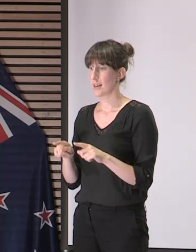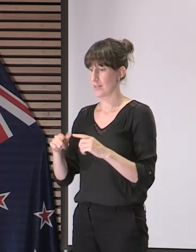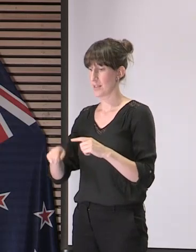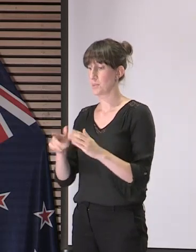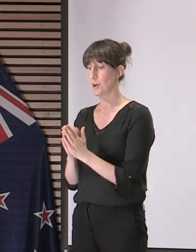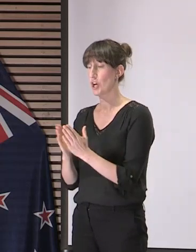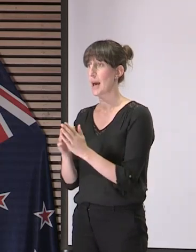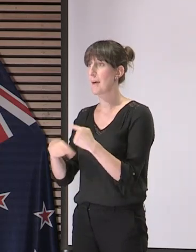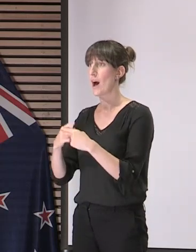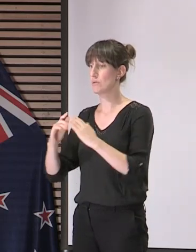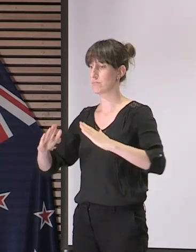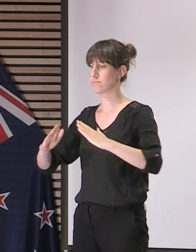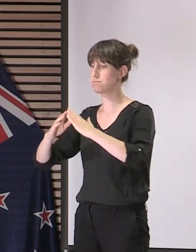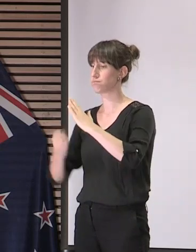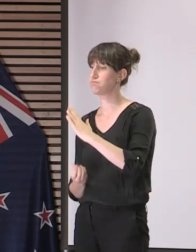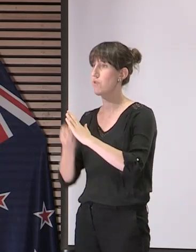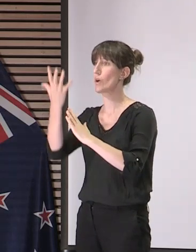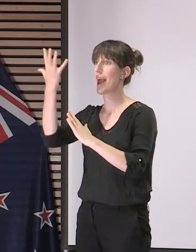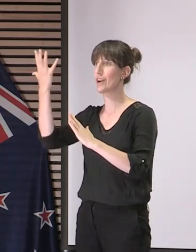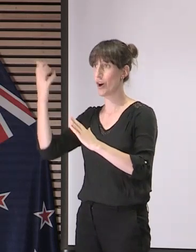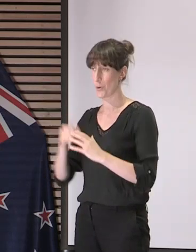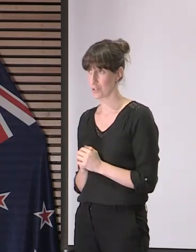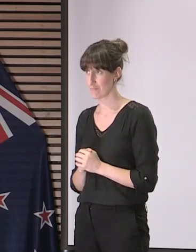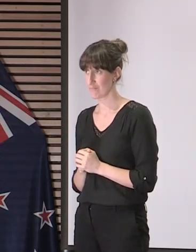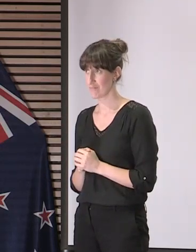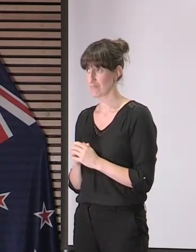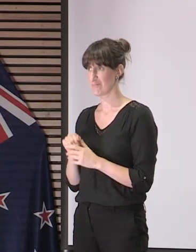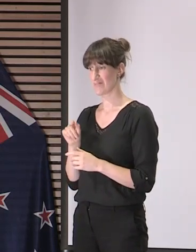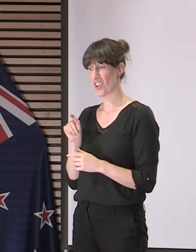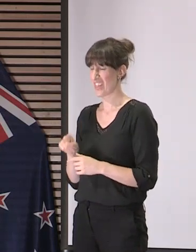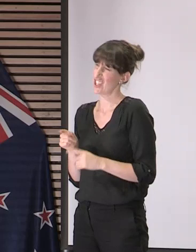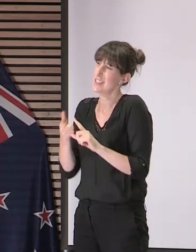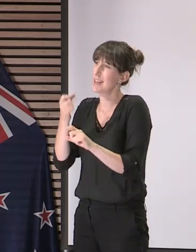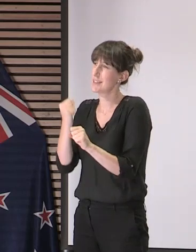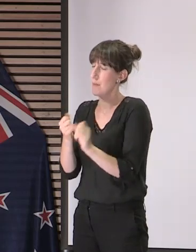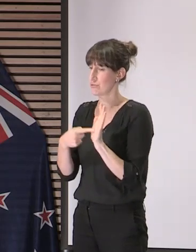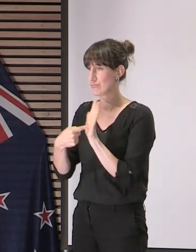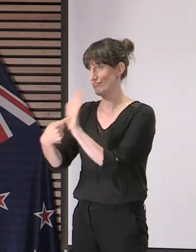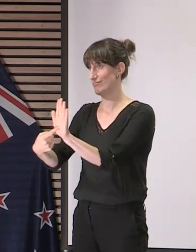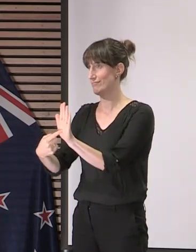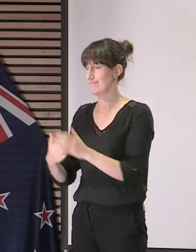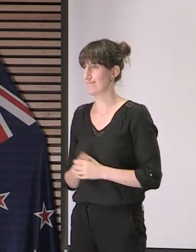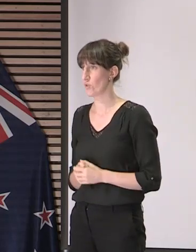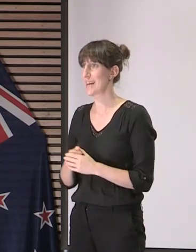outside of the home, ie, in their back yards. There's a work book on volcanoes.